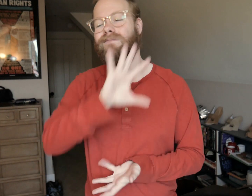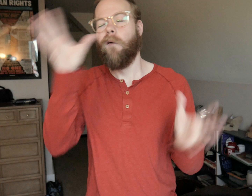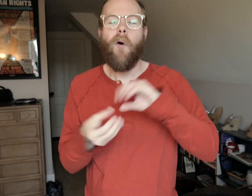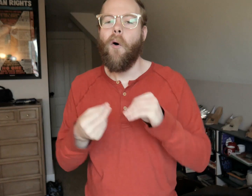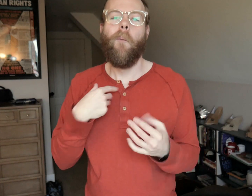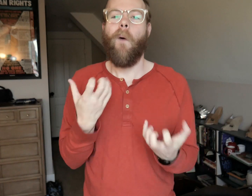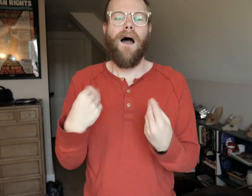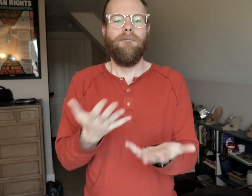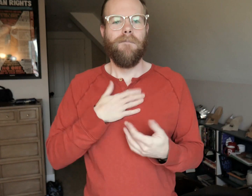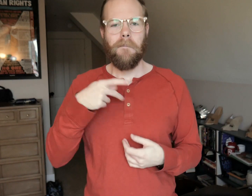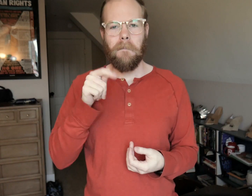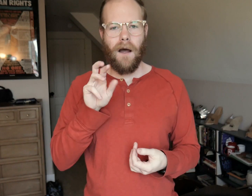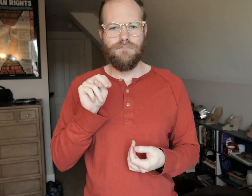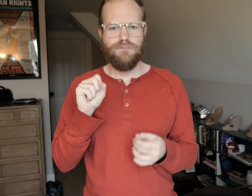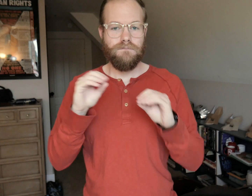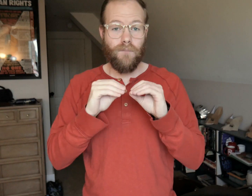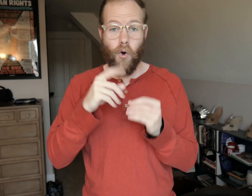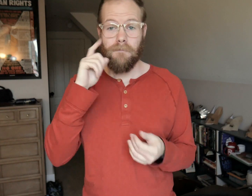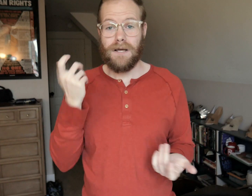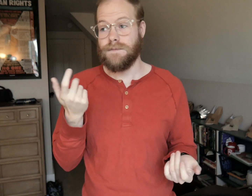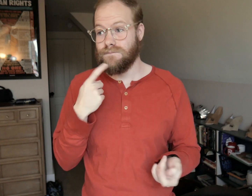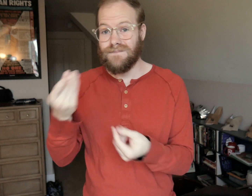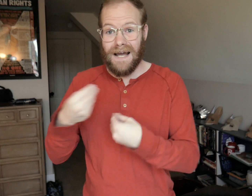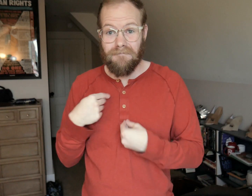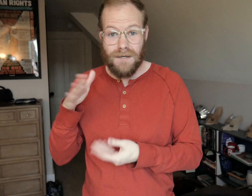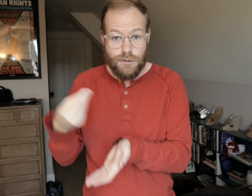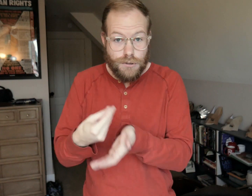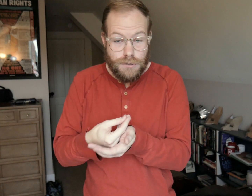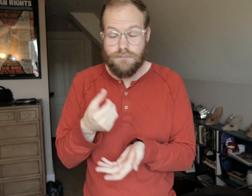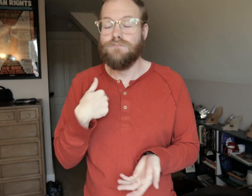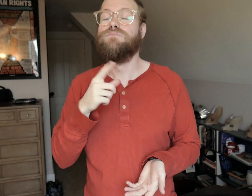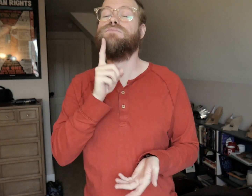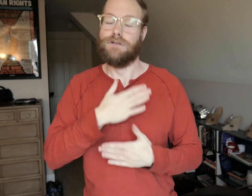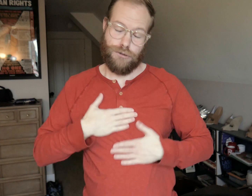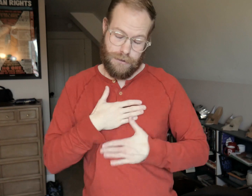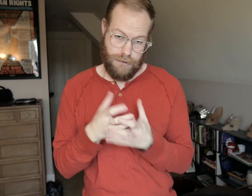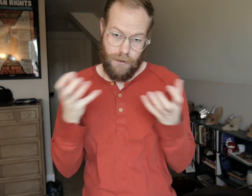Overall, I want to give my Patrons more, because they are giving me their dollars which I appreciate a lot.